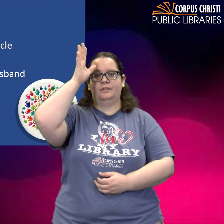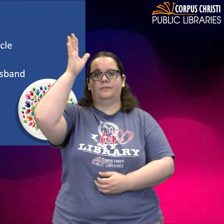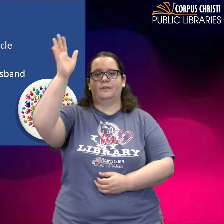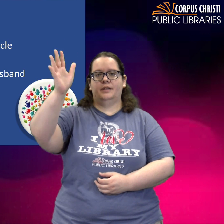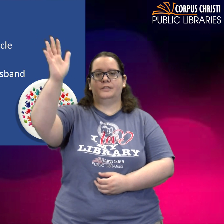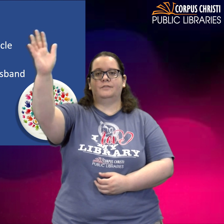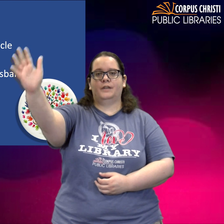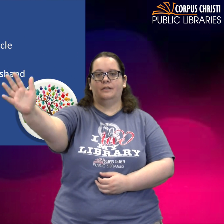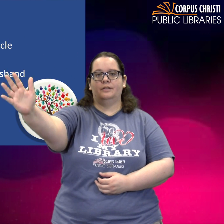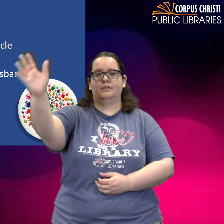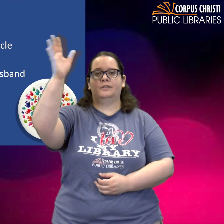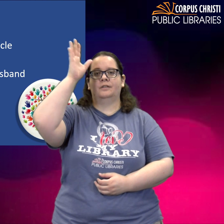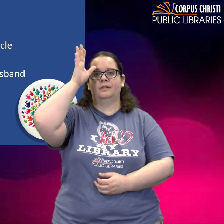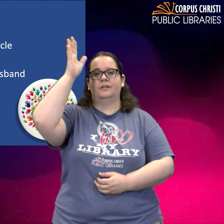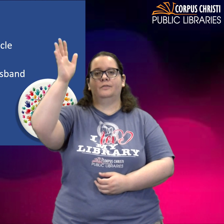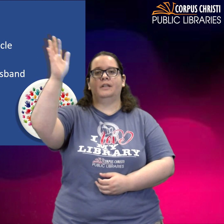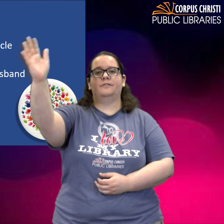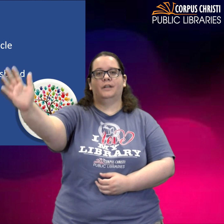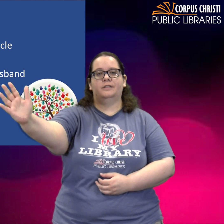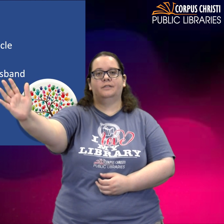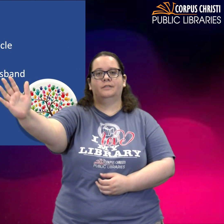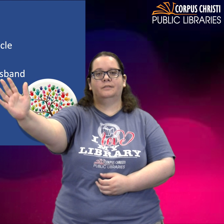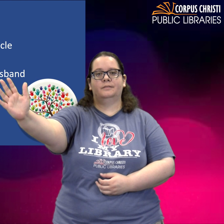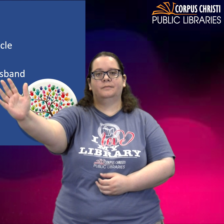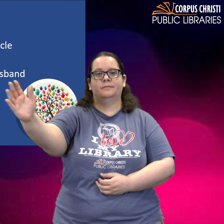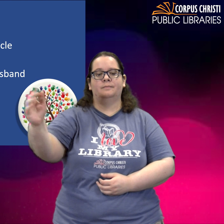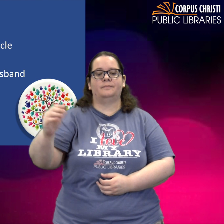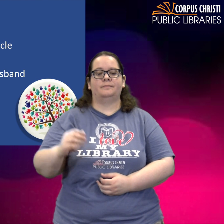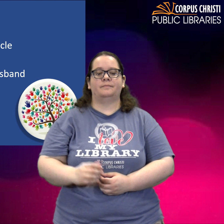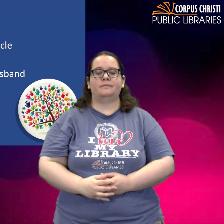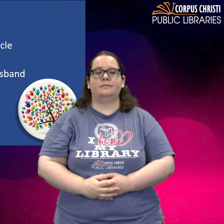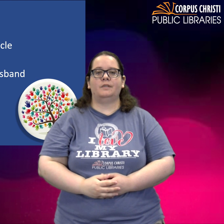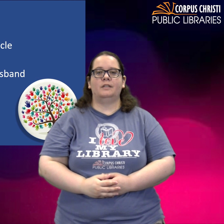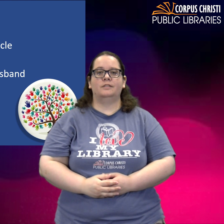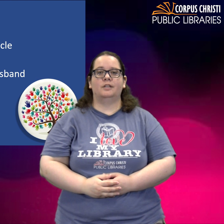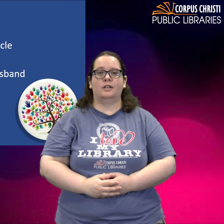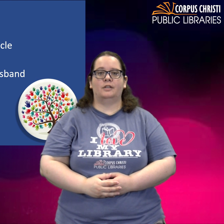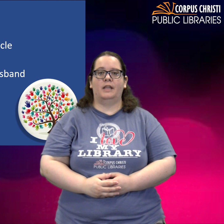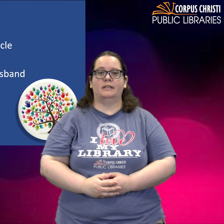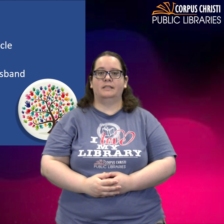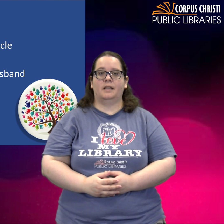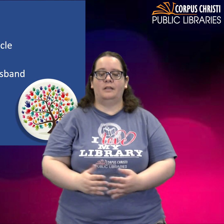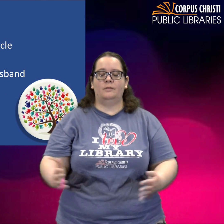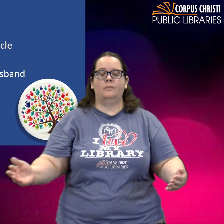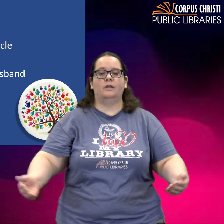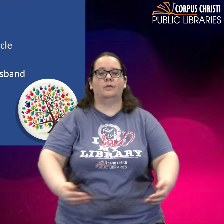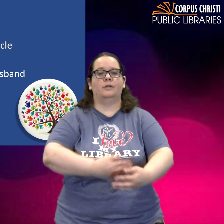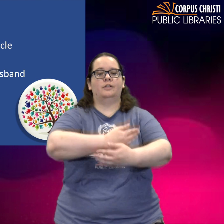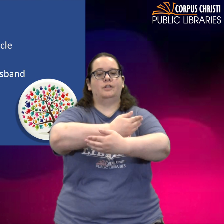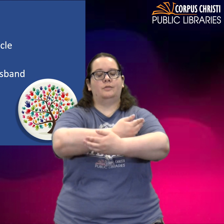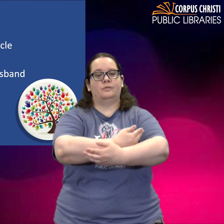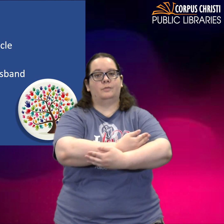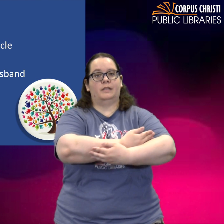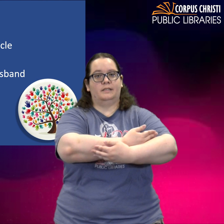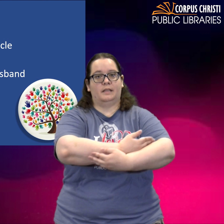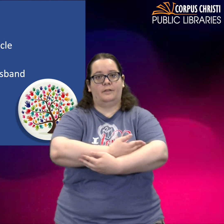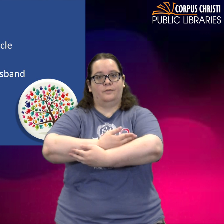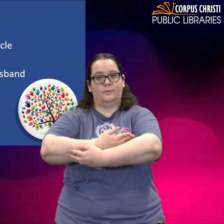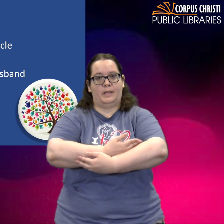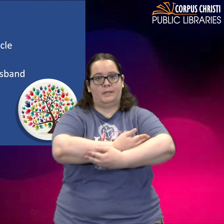your father's father. Grandfather. Daughter and son, we are going to use with the sign for baby.